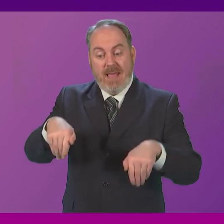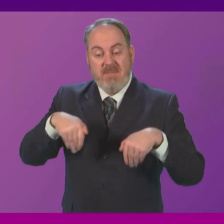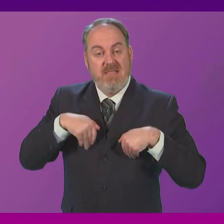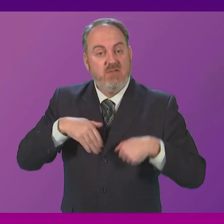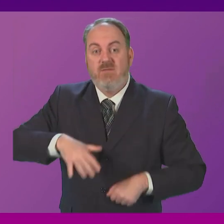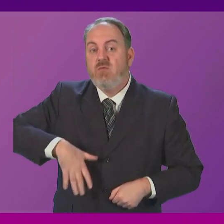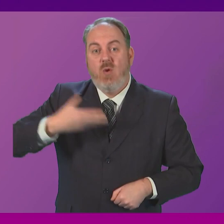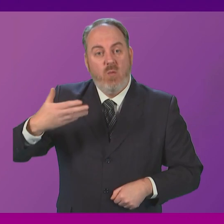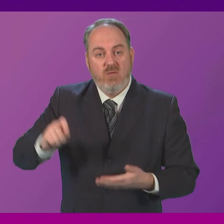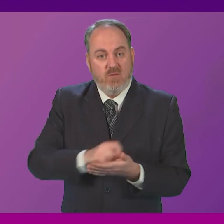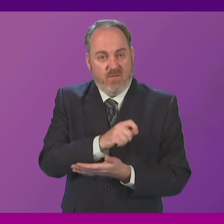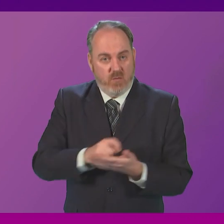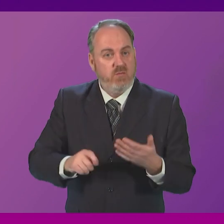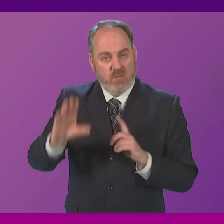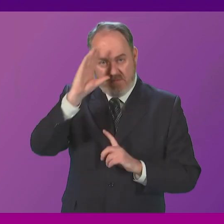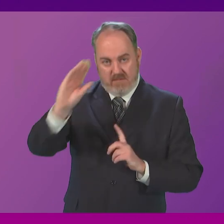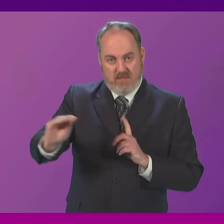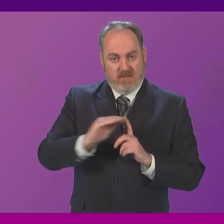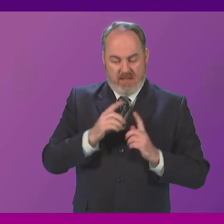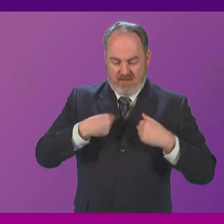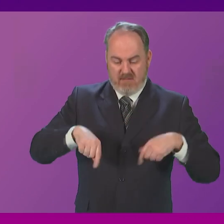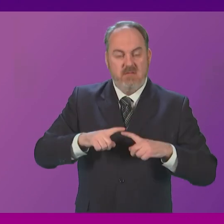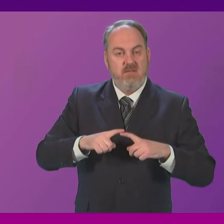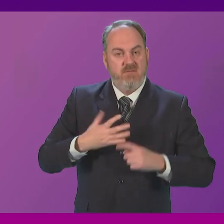establishing whether a simple majority has been achieved.